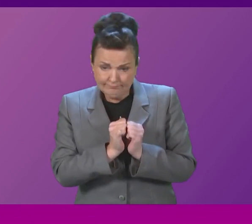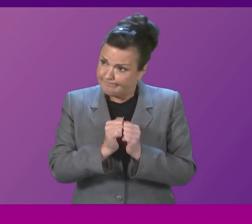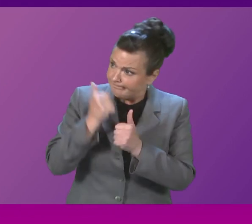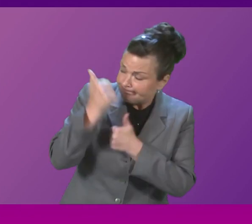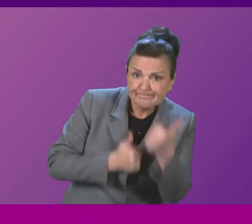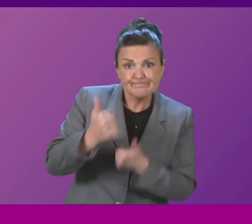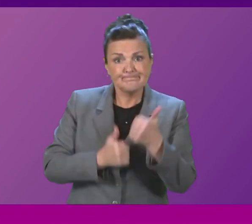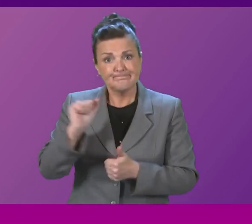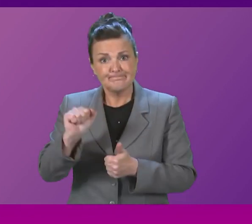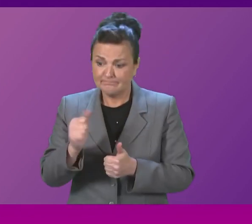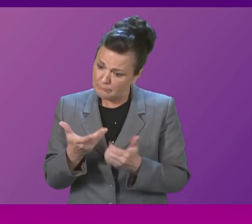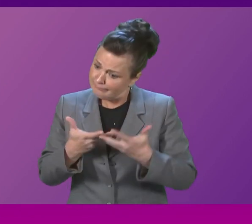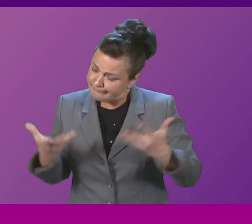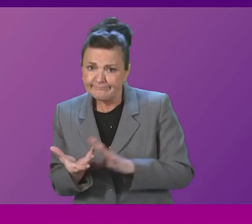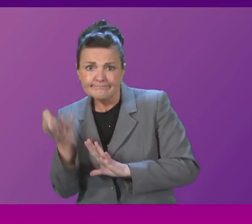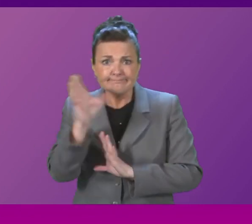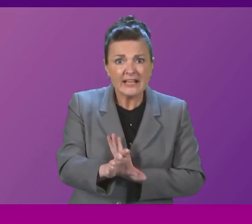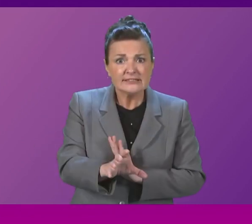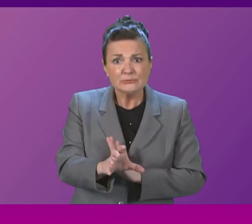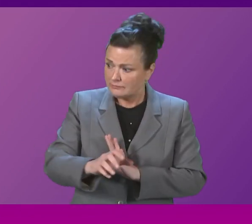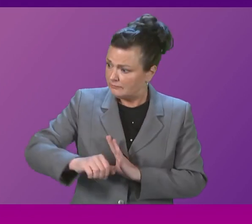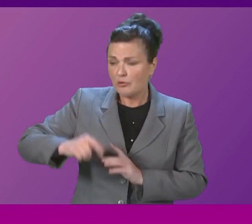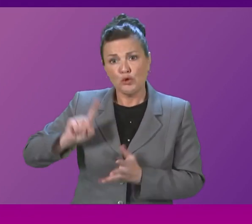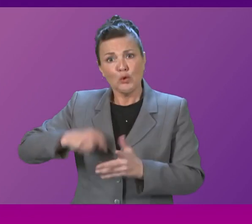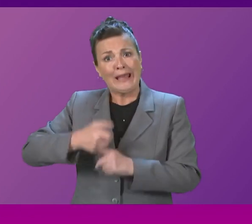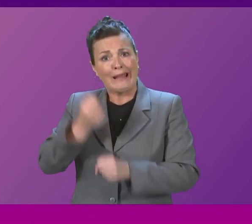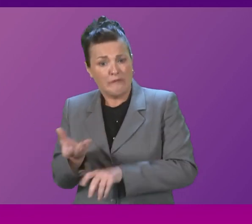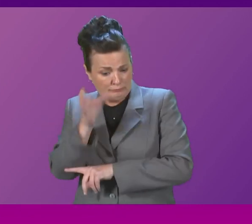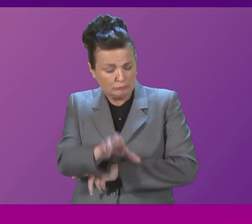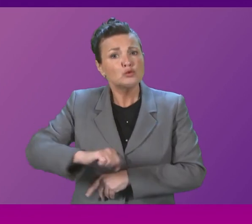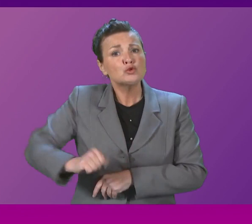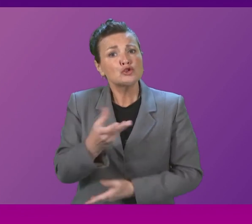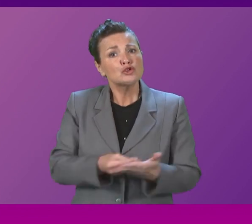jobs and our economy by the UK Government?